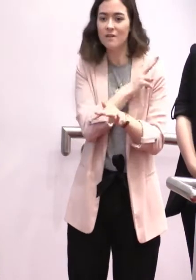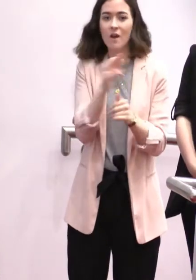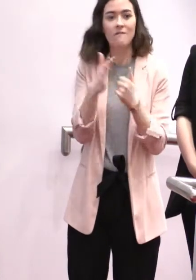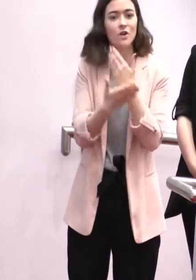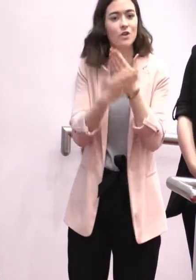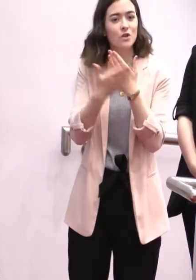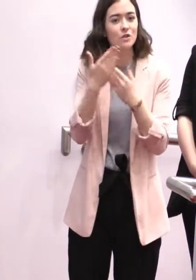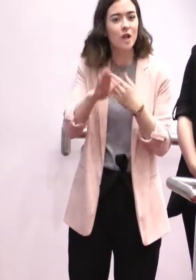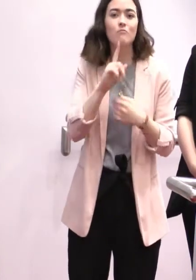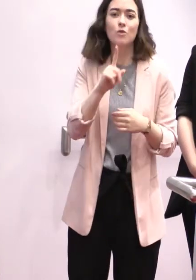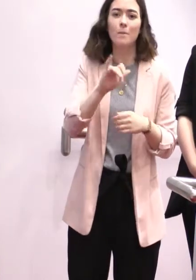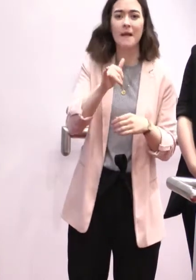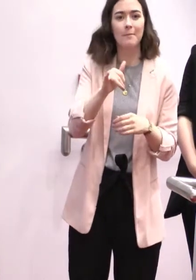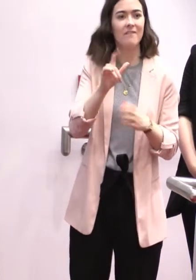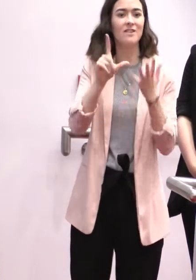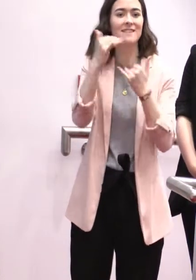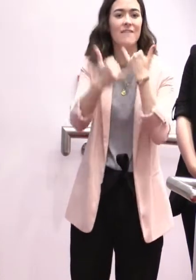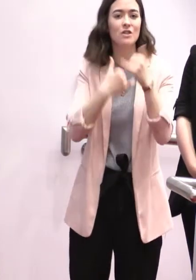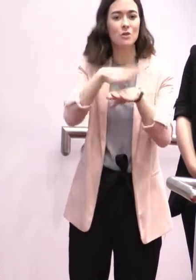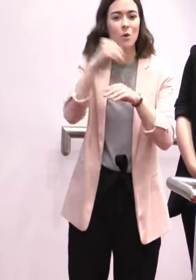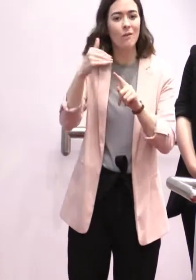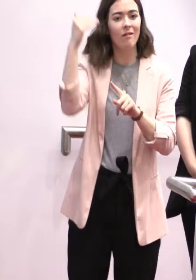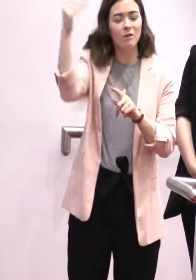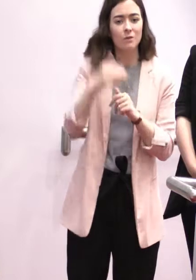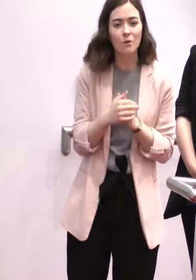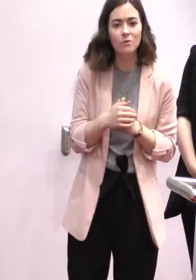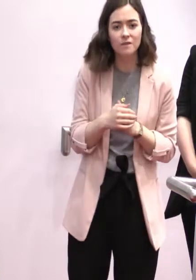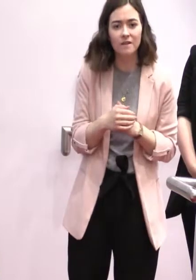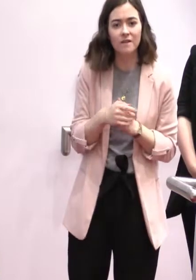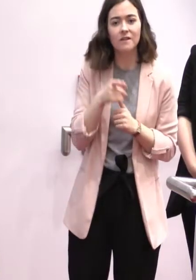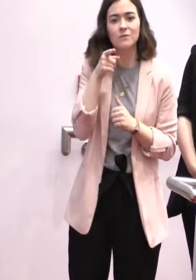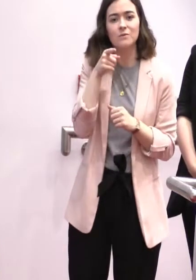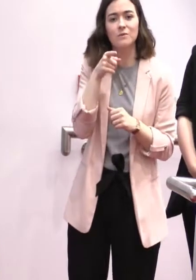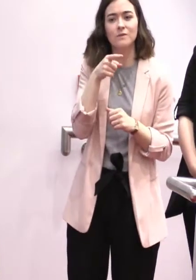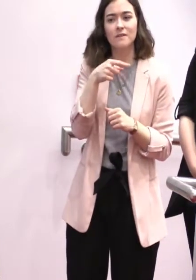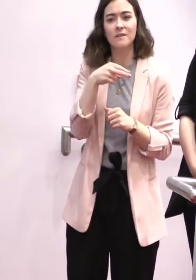for seven years old or older. Very specific.